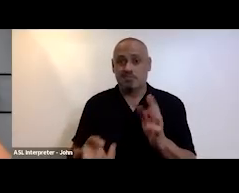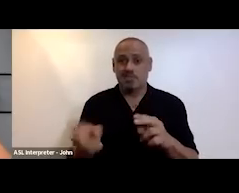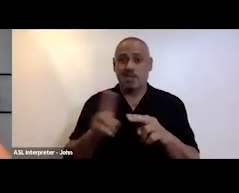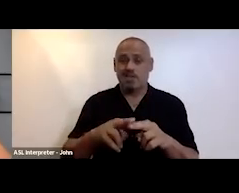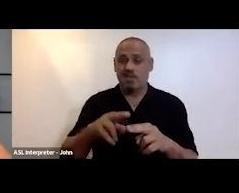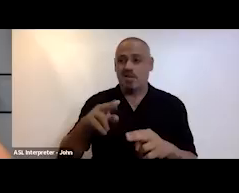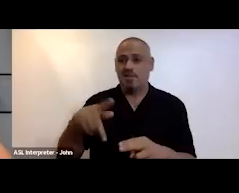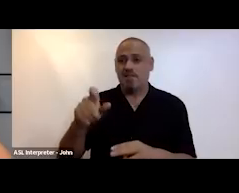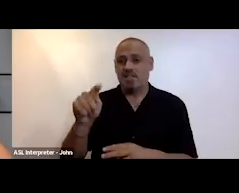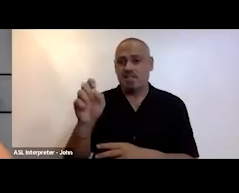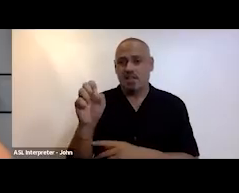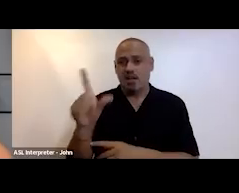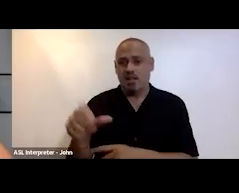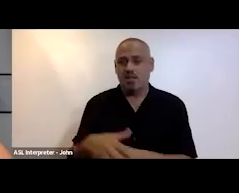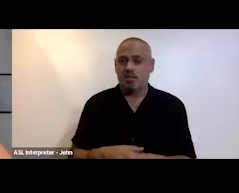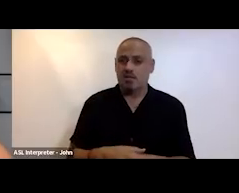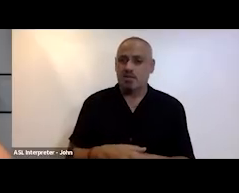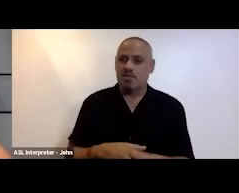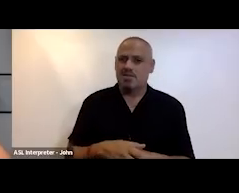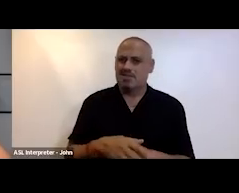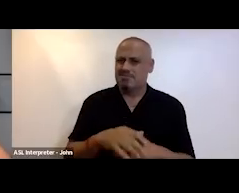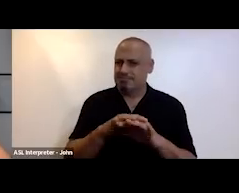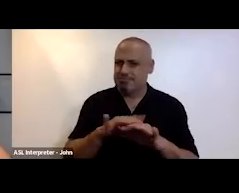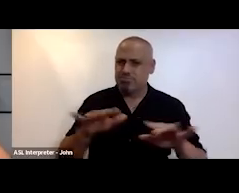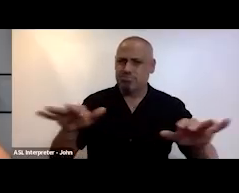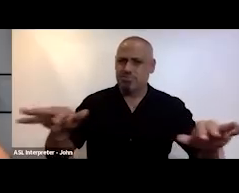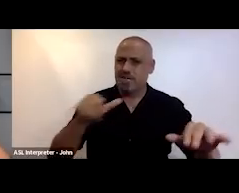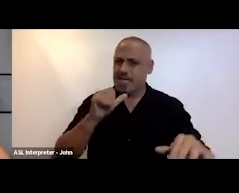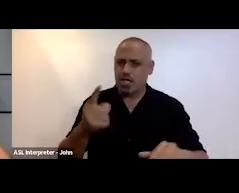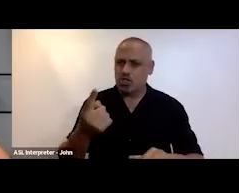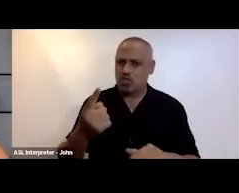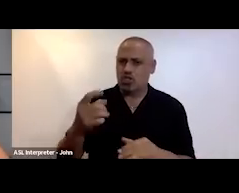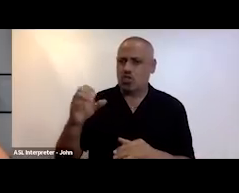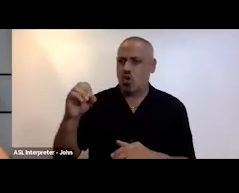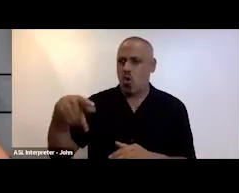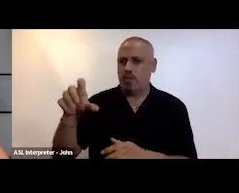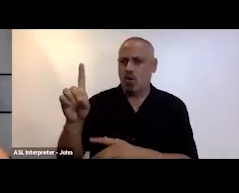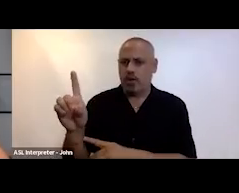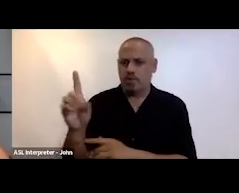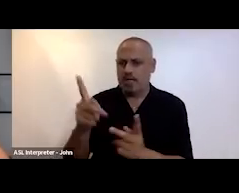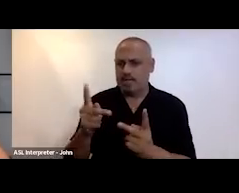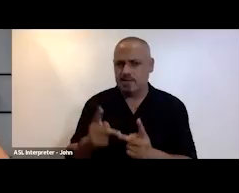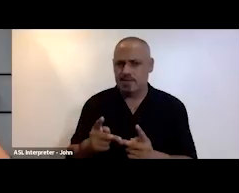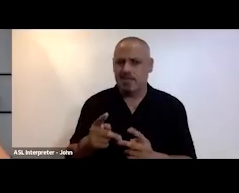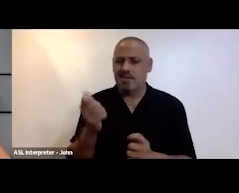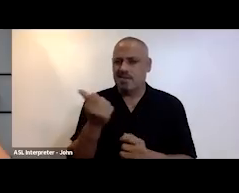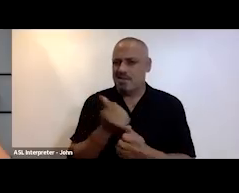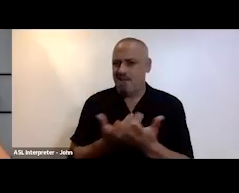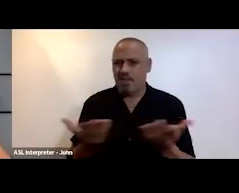in Houston and all over the place, and not Just in opiates, but kind of in everything right now